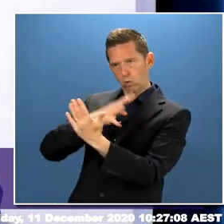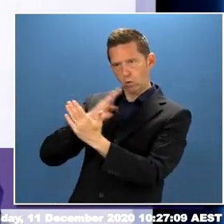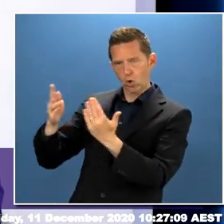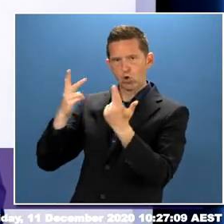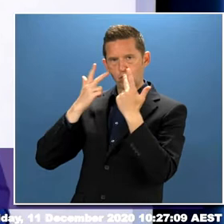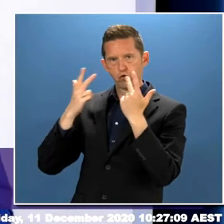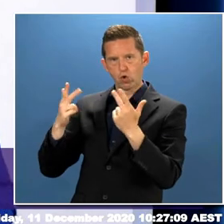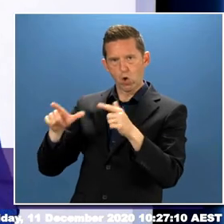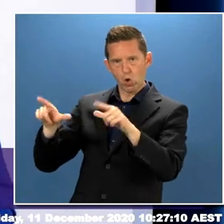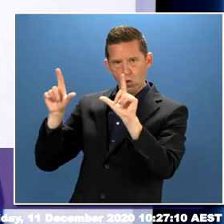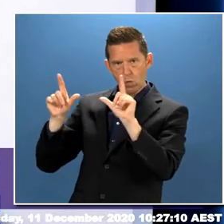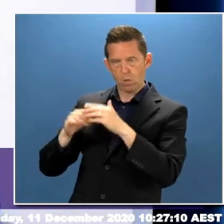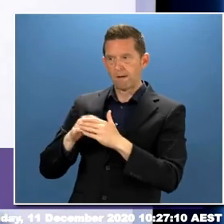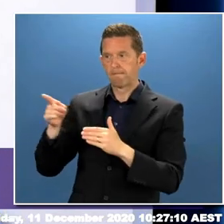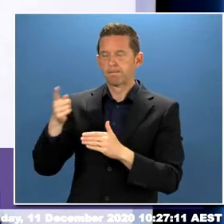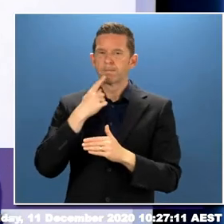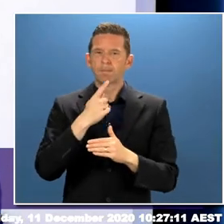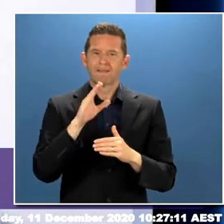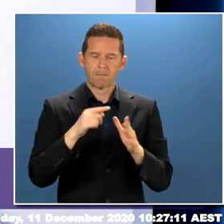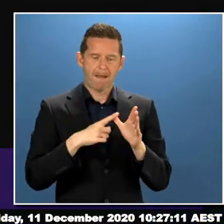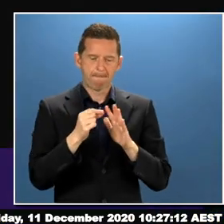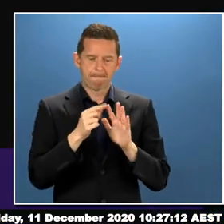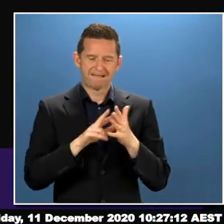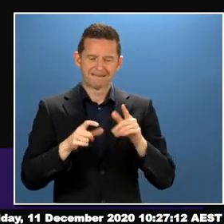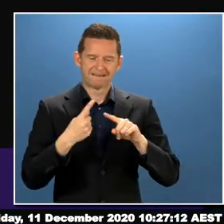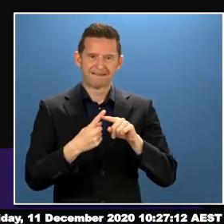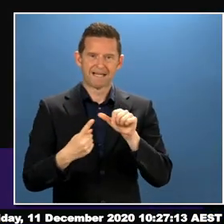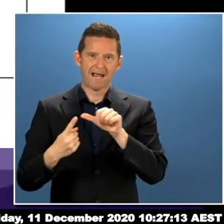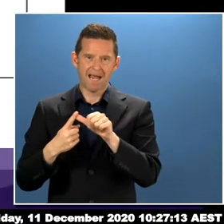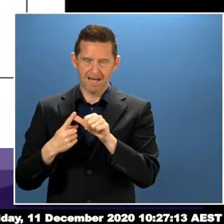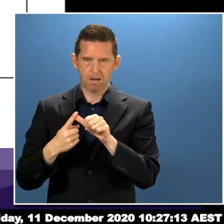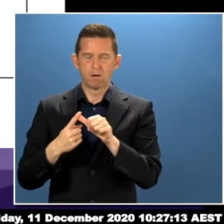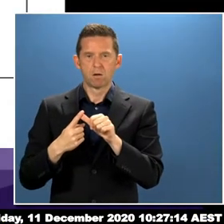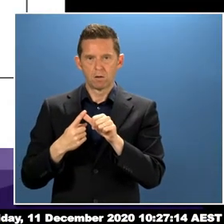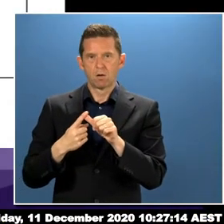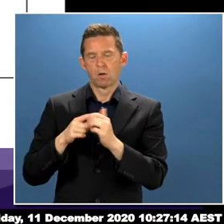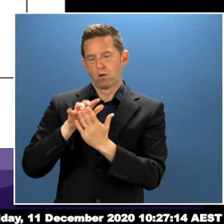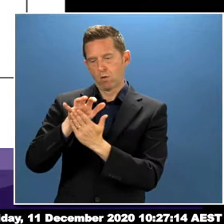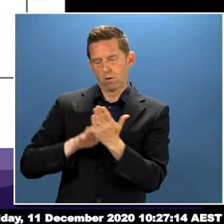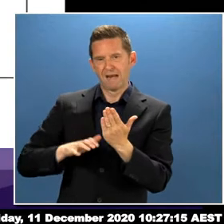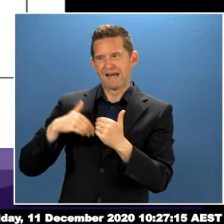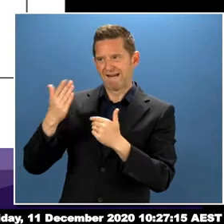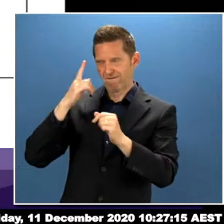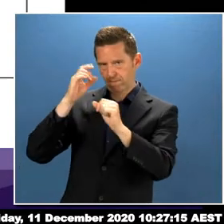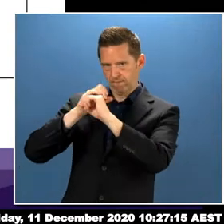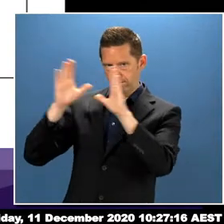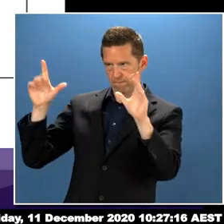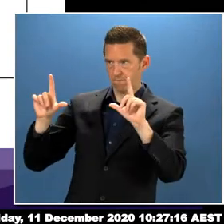Yes, this is from Appendix A of our written submissions. To give you some background, the highest level of complaints